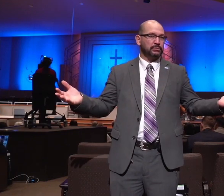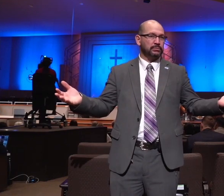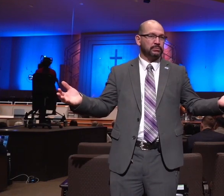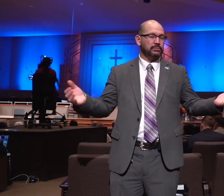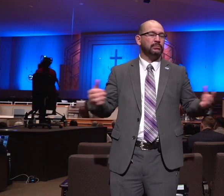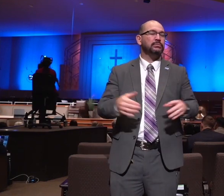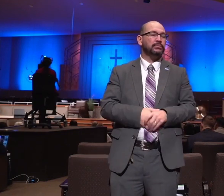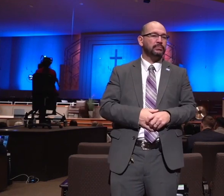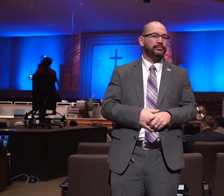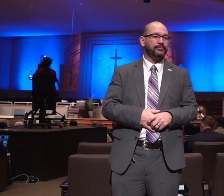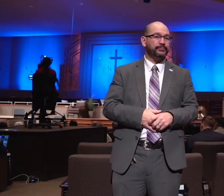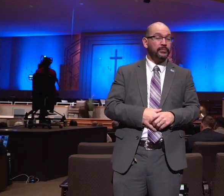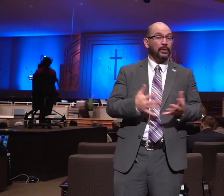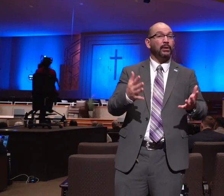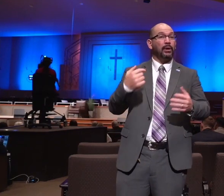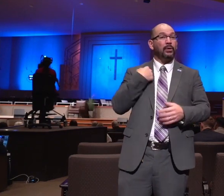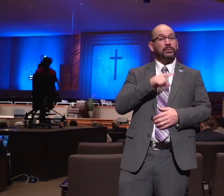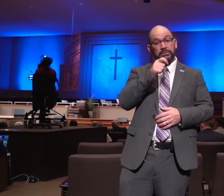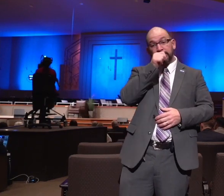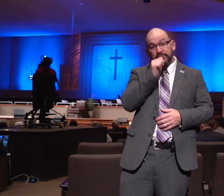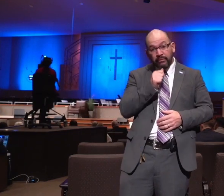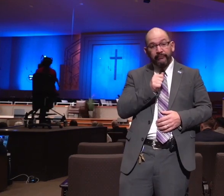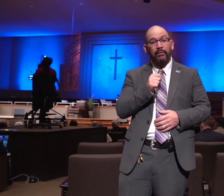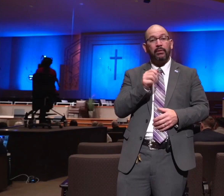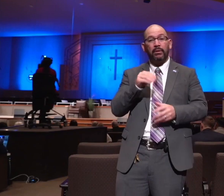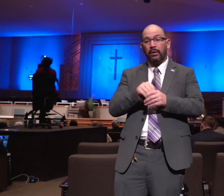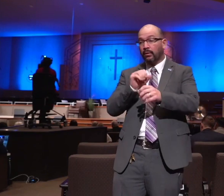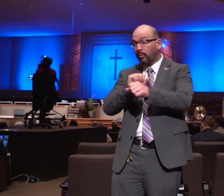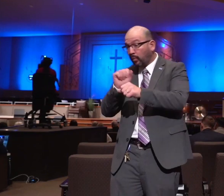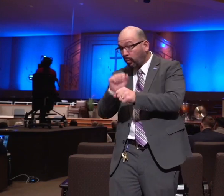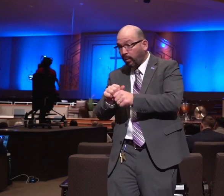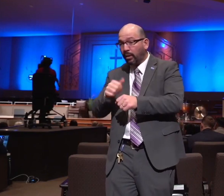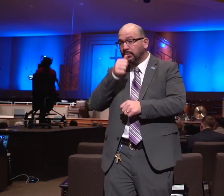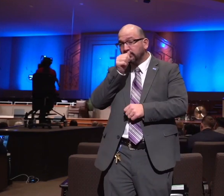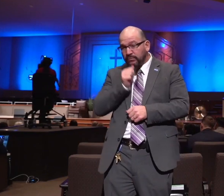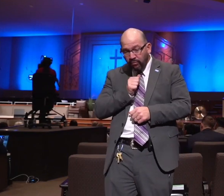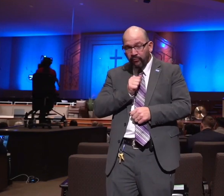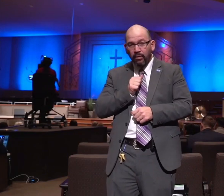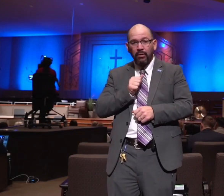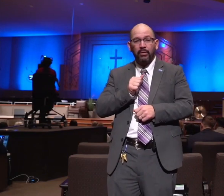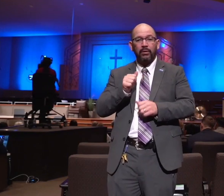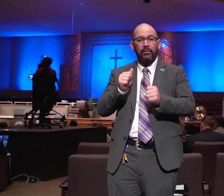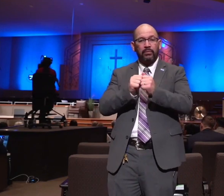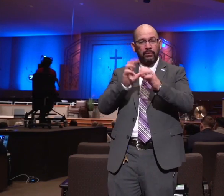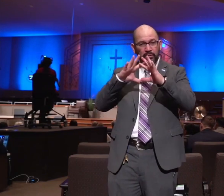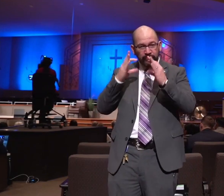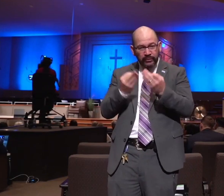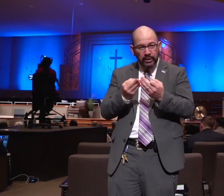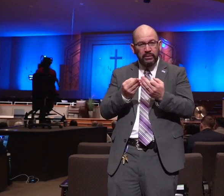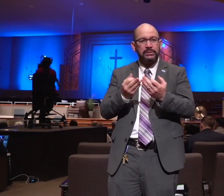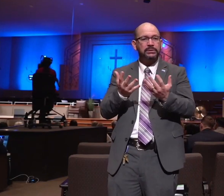costs us some in the neighborhood it costs us some with our families they think a